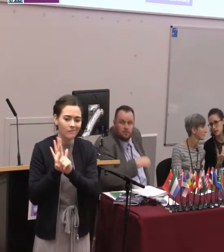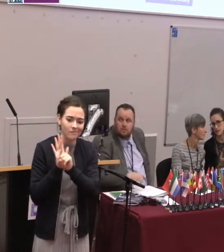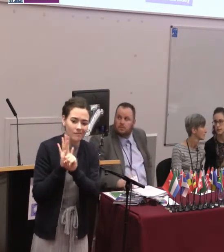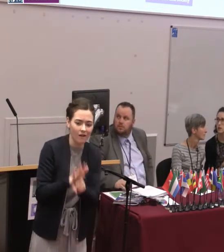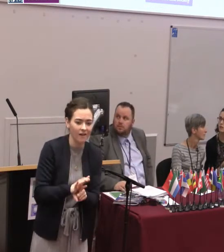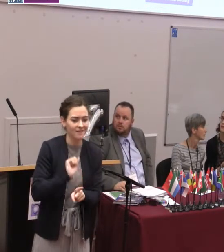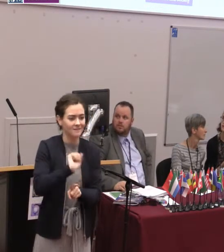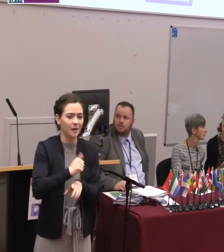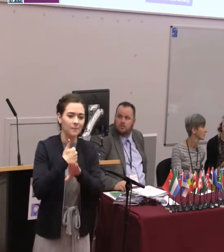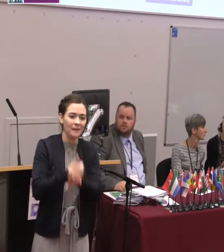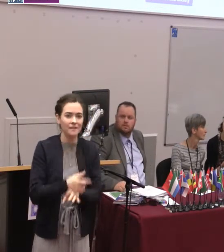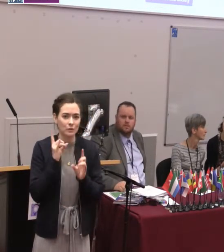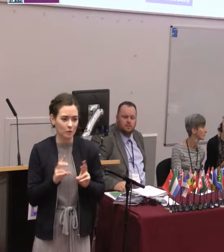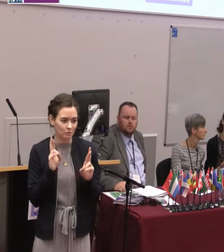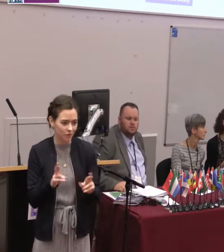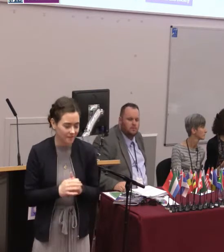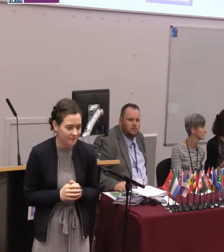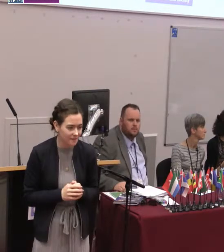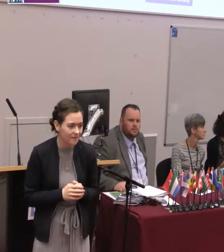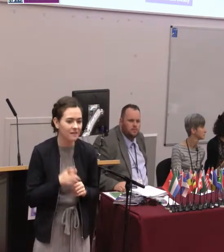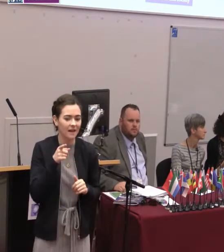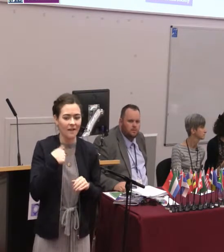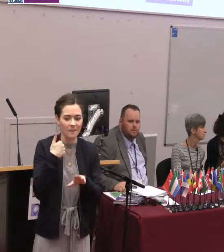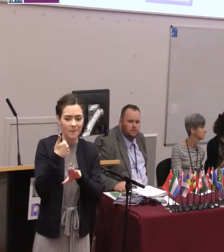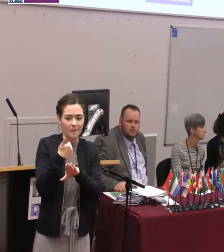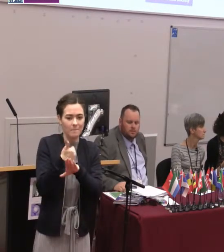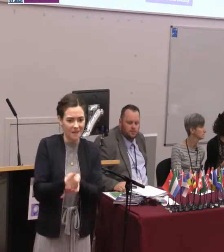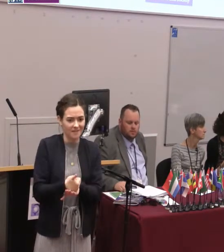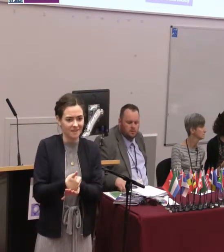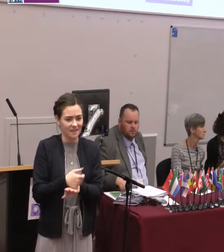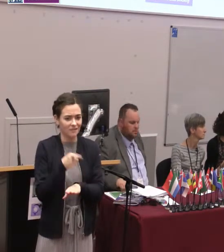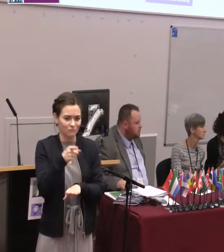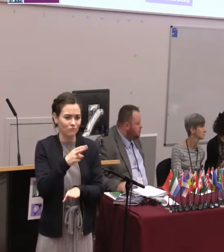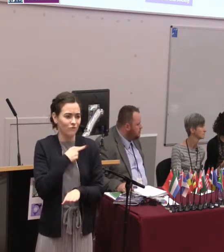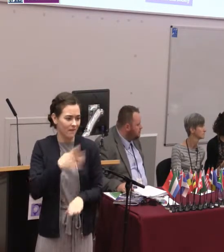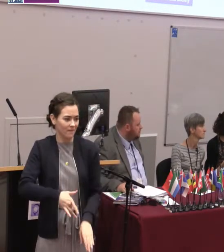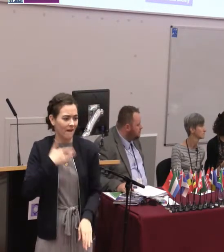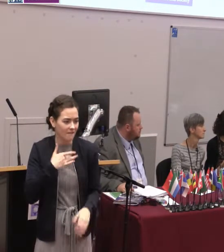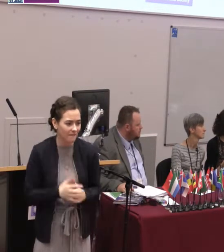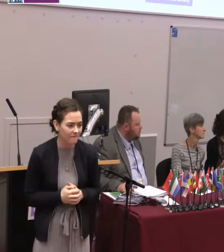their basic human rights and right or proper life.